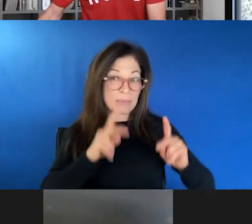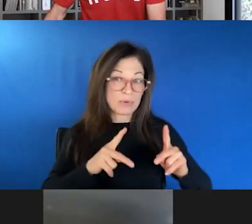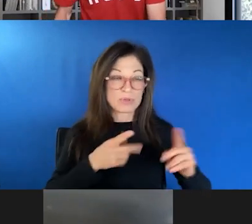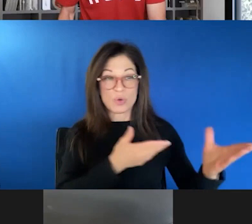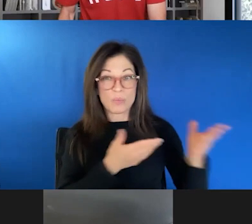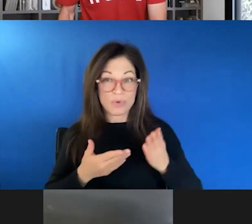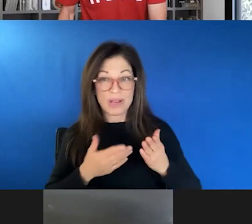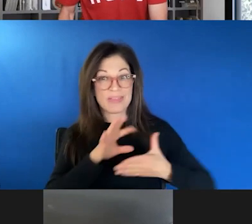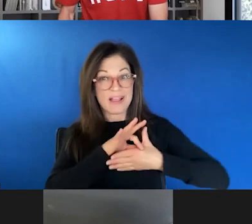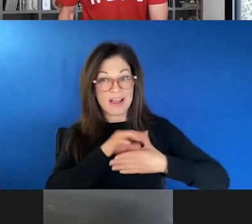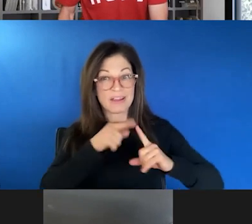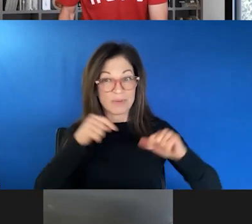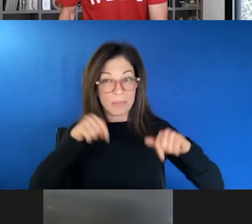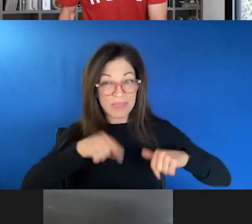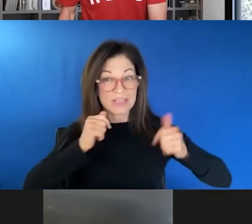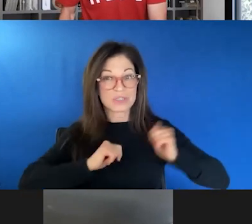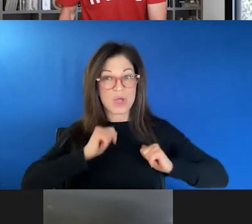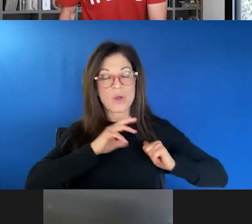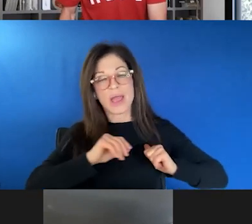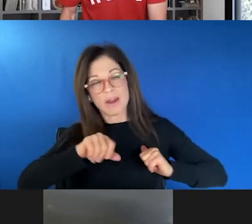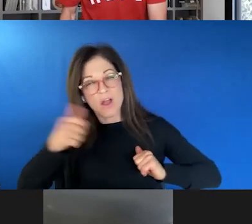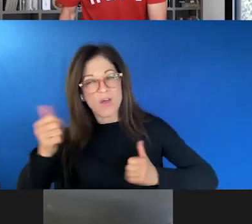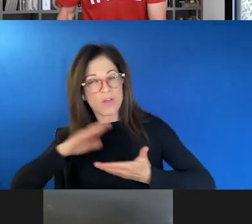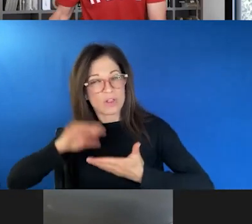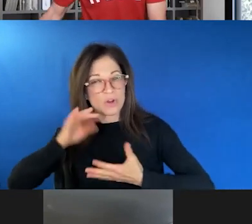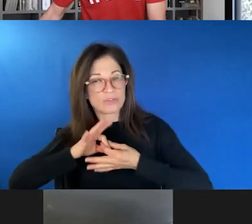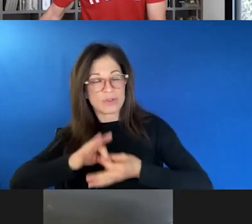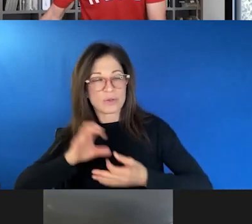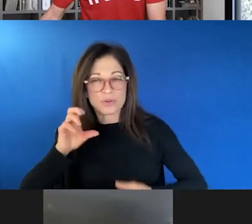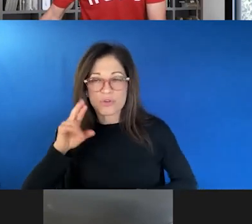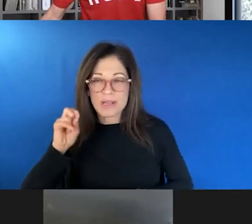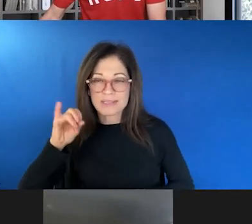OTHER LEARNINGS AROUND THE CRISIS SYSTEMS AND WHAT HAS ADVANCED